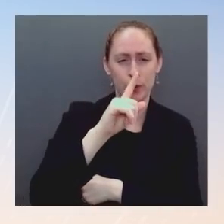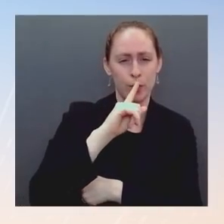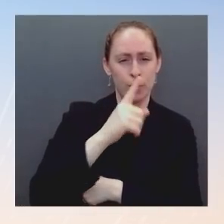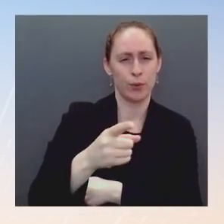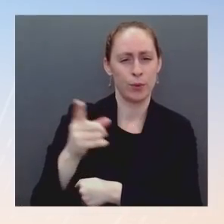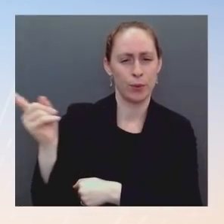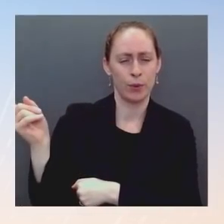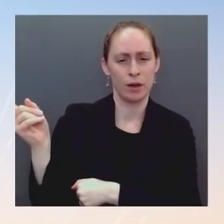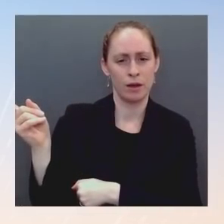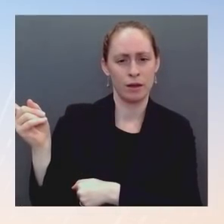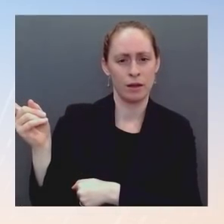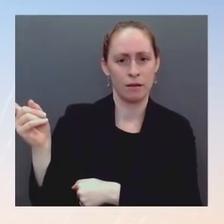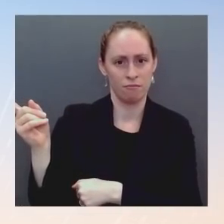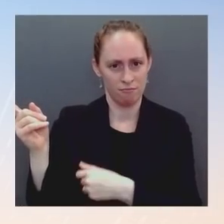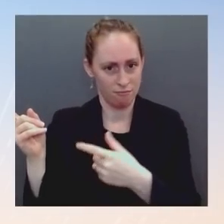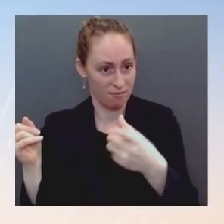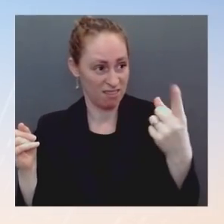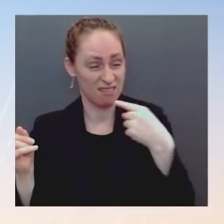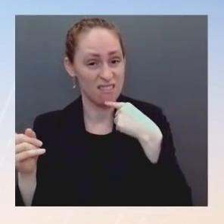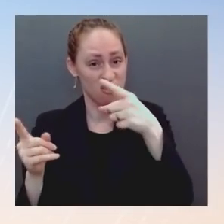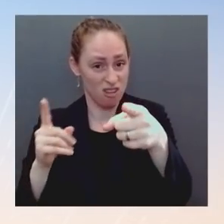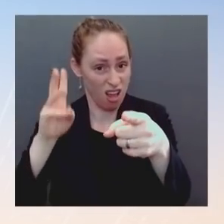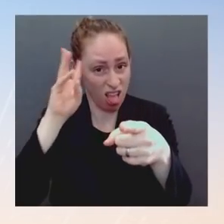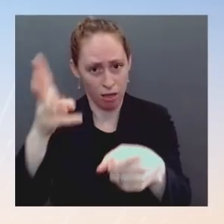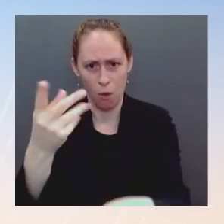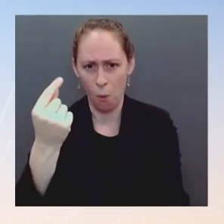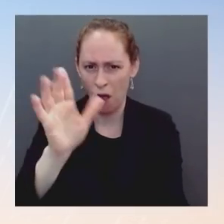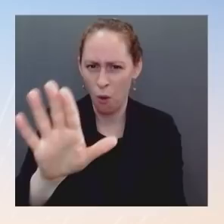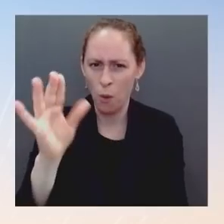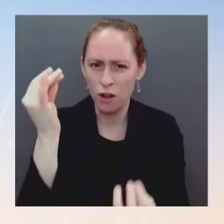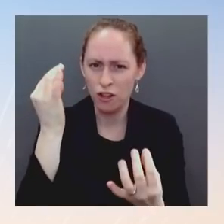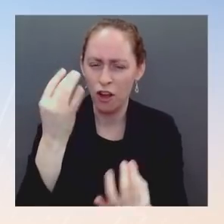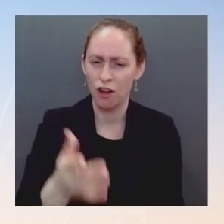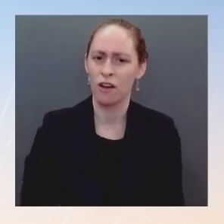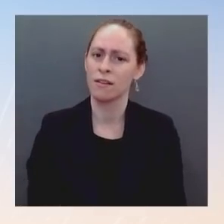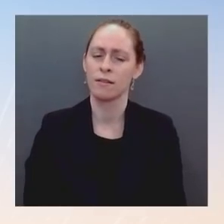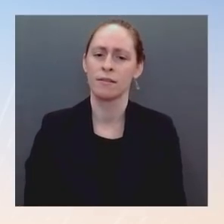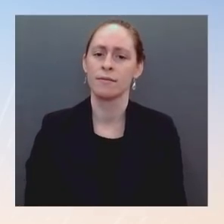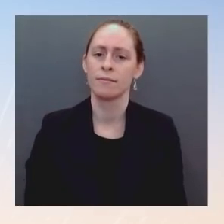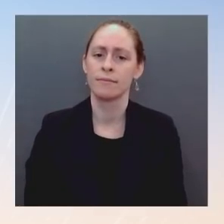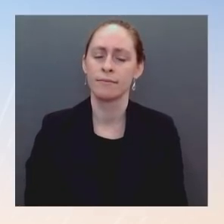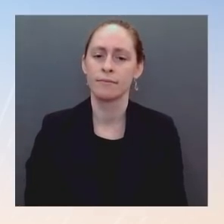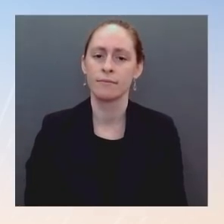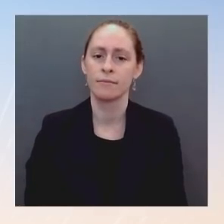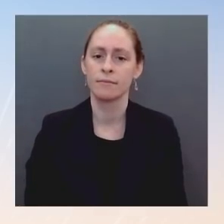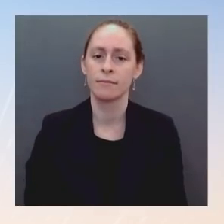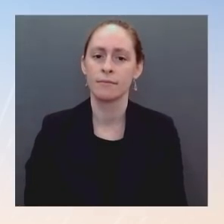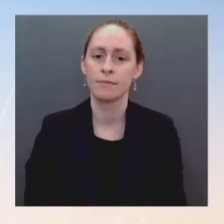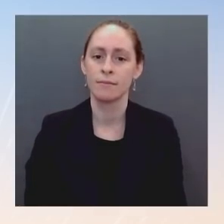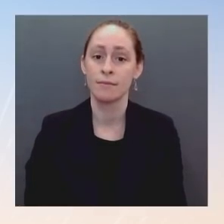that voted against the meeting proceeding -- the only two, right? I would note that we have based the information